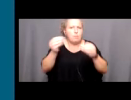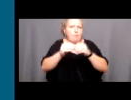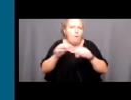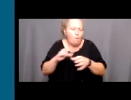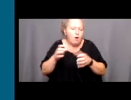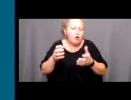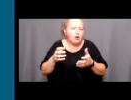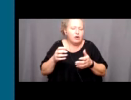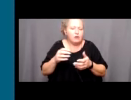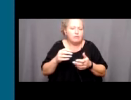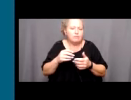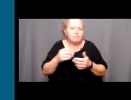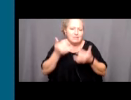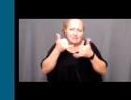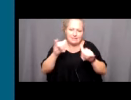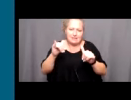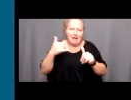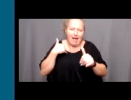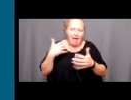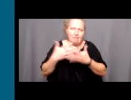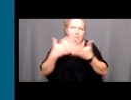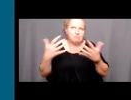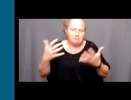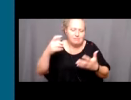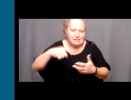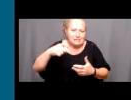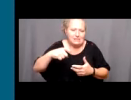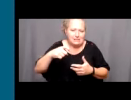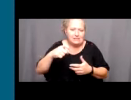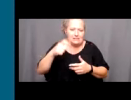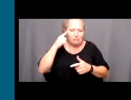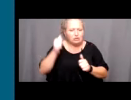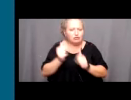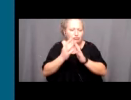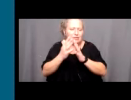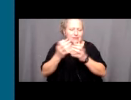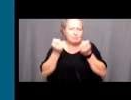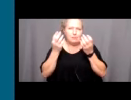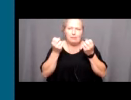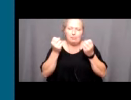is still a great need to to address the many climate related. impacts that